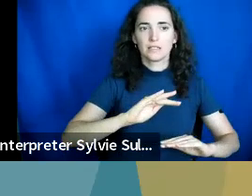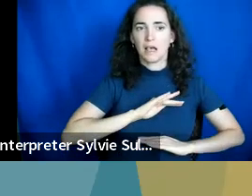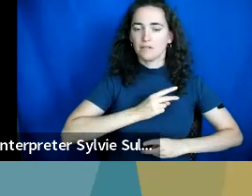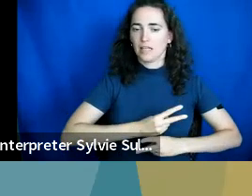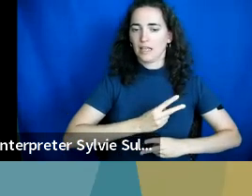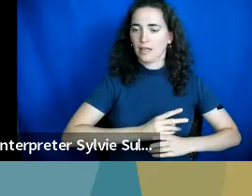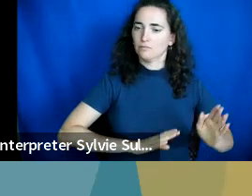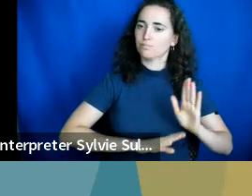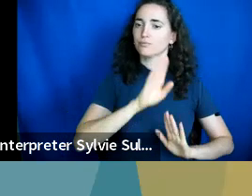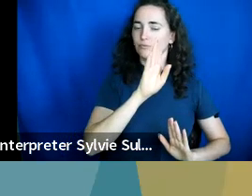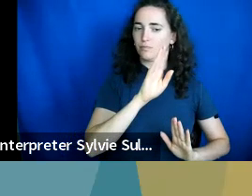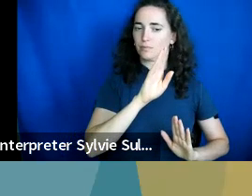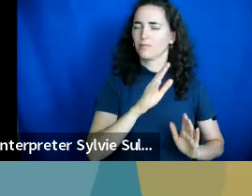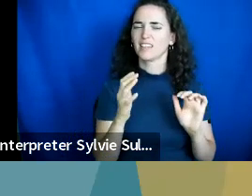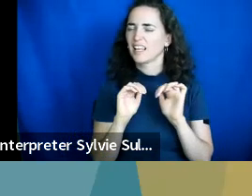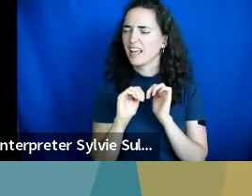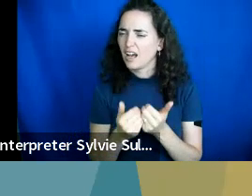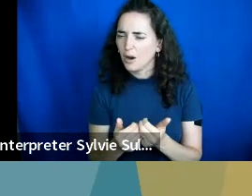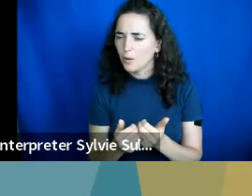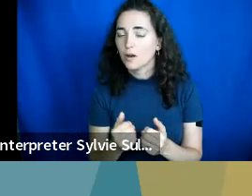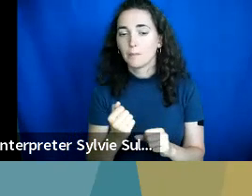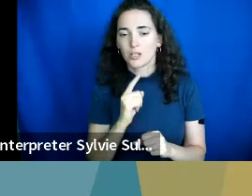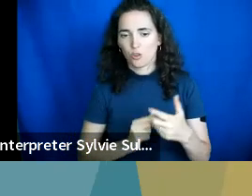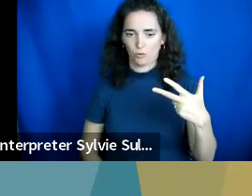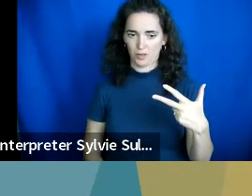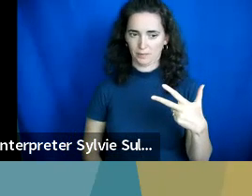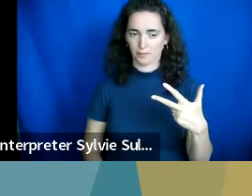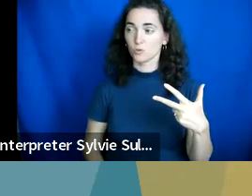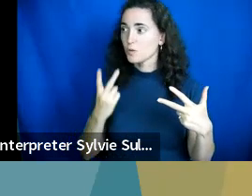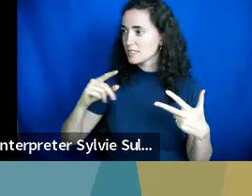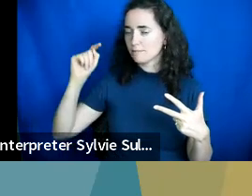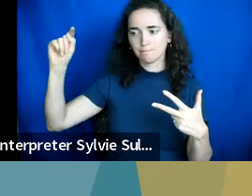That is a accomplished by ensuring 3 things, as you can see on your screen.